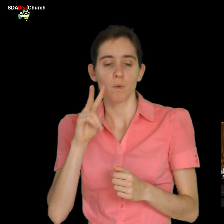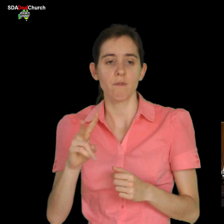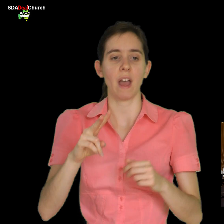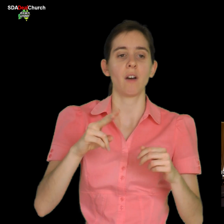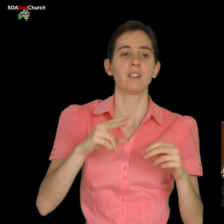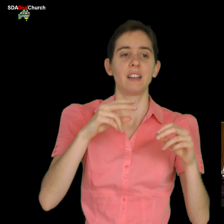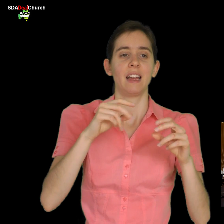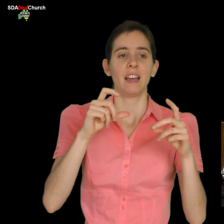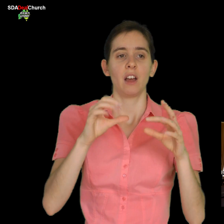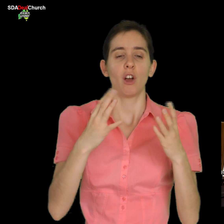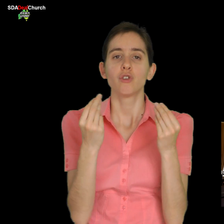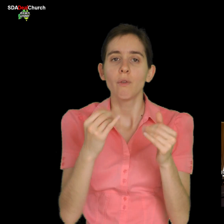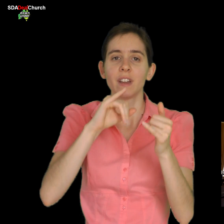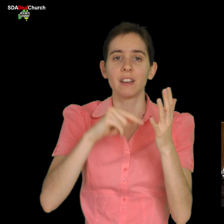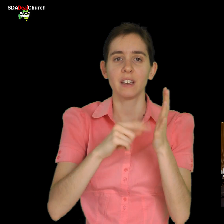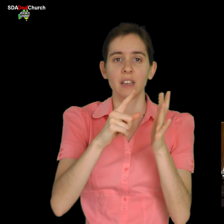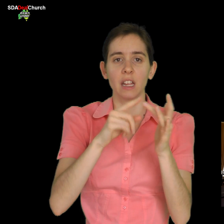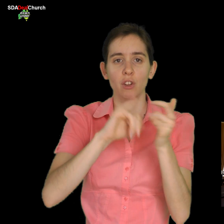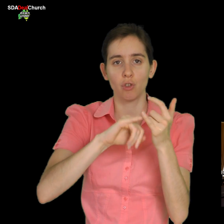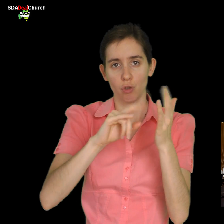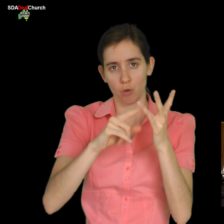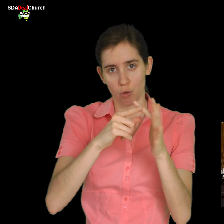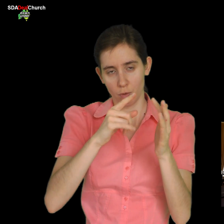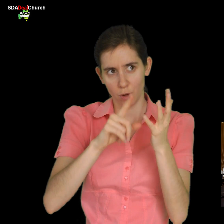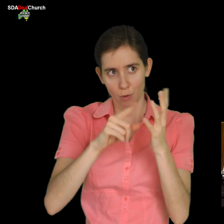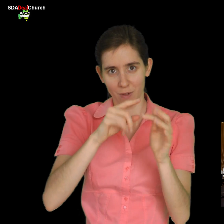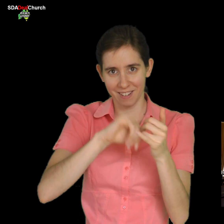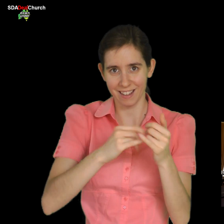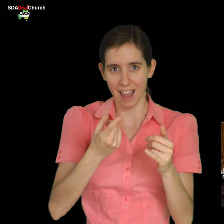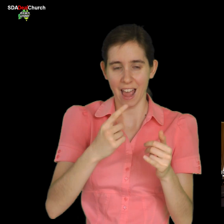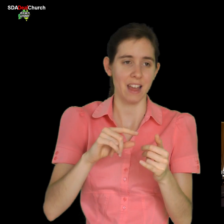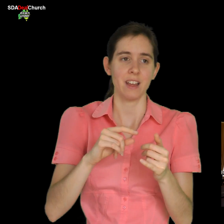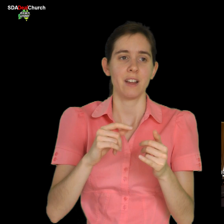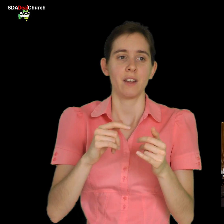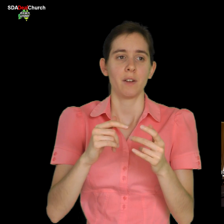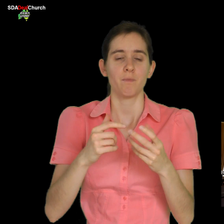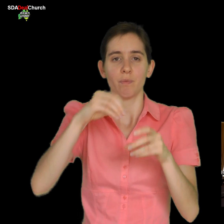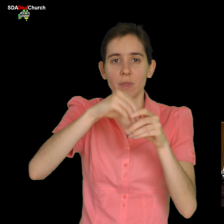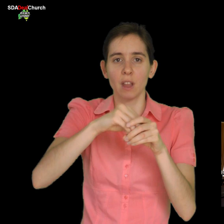including dinosaur fossils claimed to be millions of years old, support the